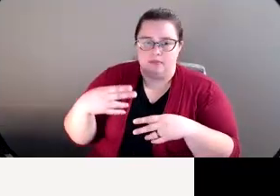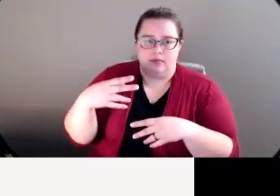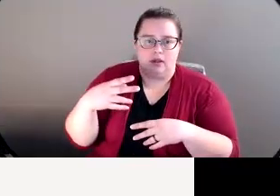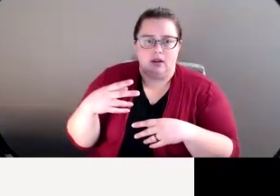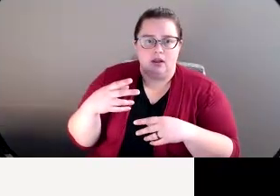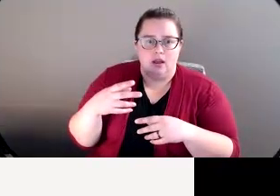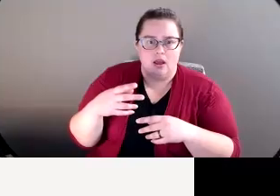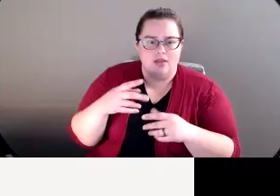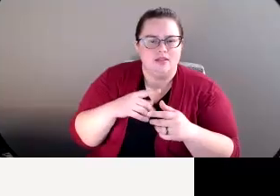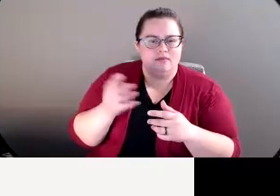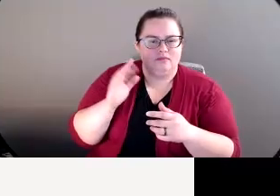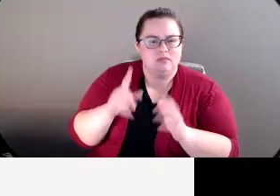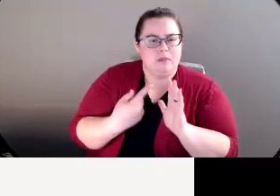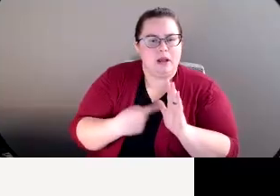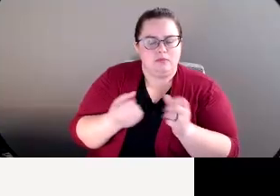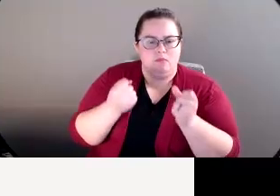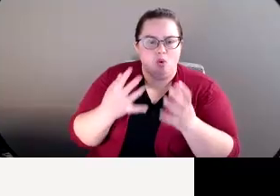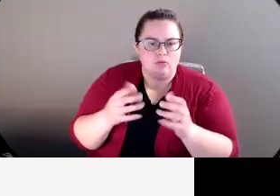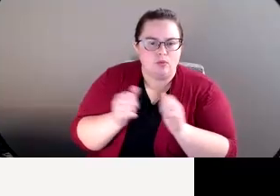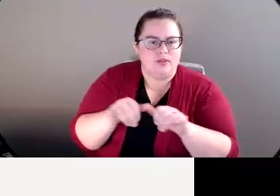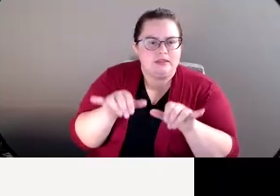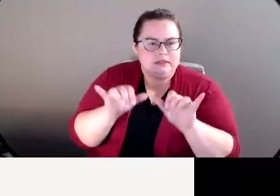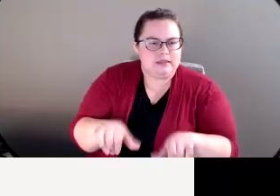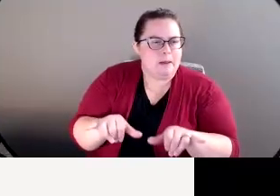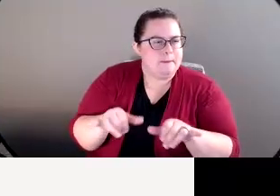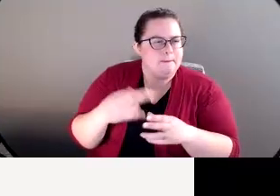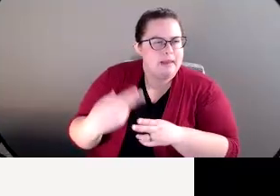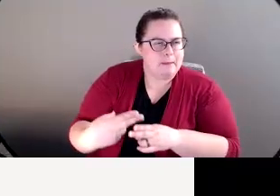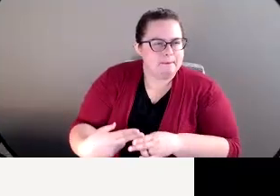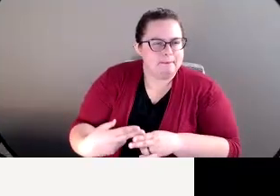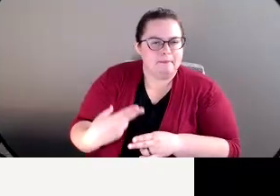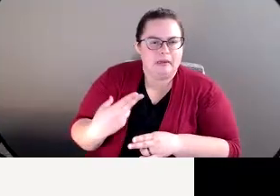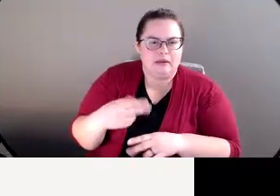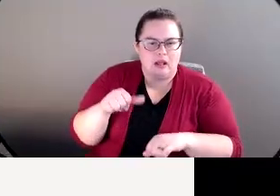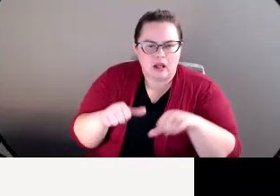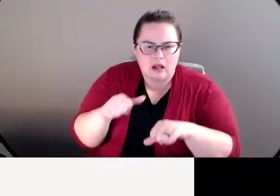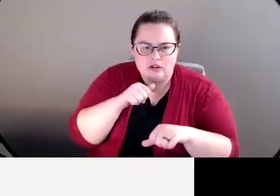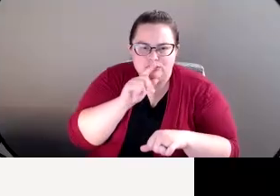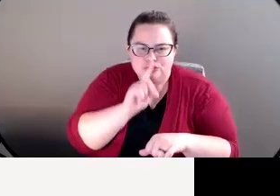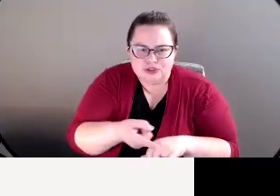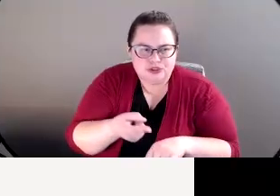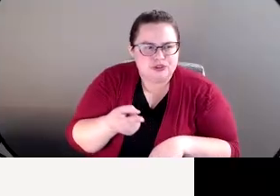multiple rubrics with the same name and everything, and you weren't sure where it was located,